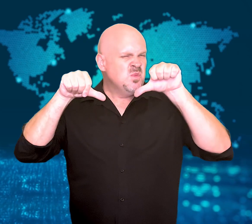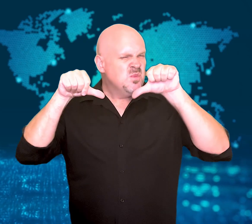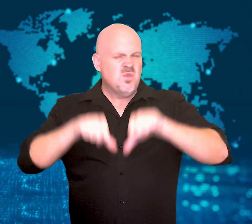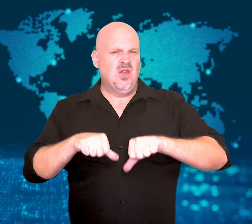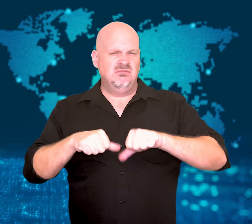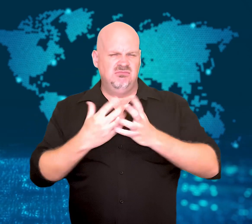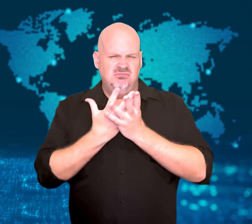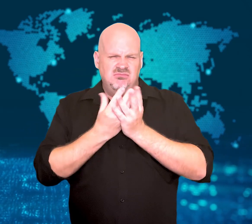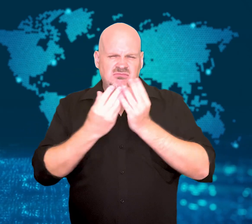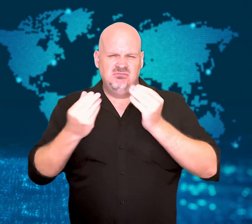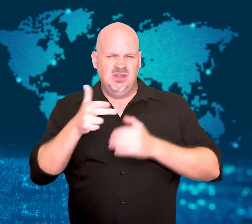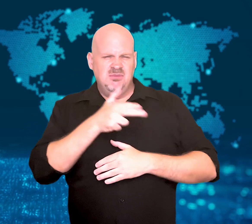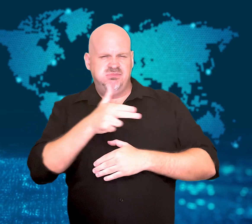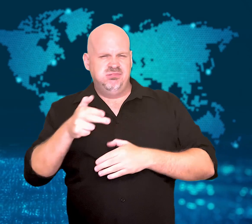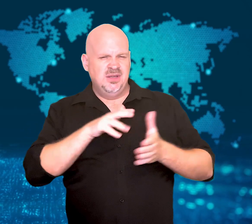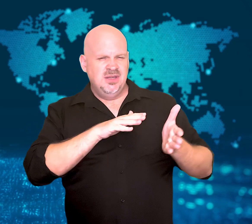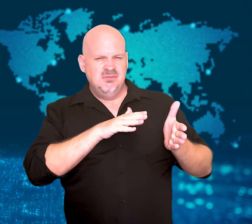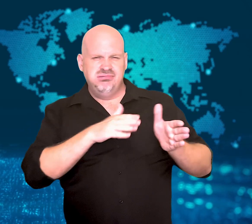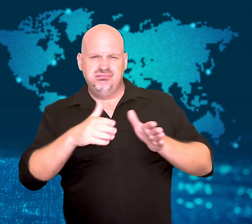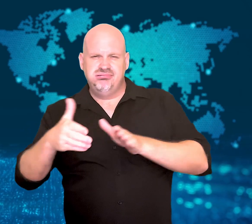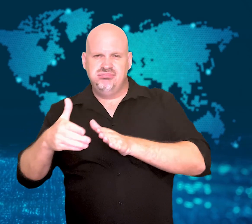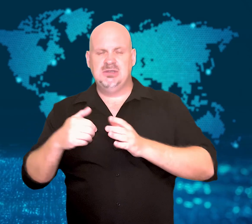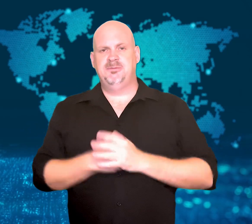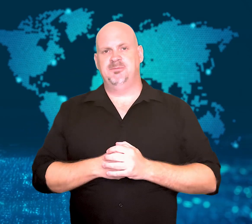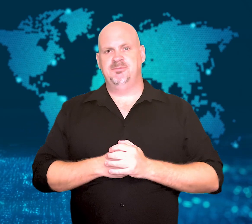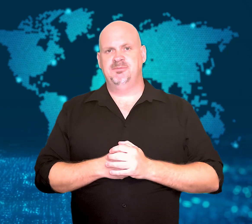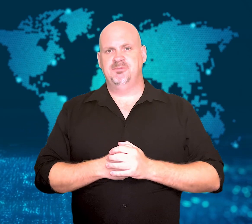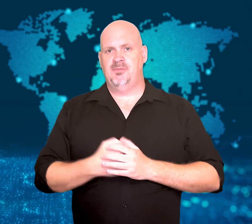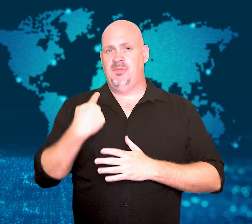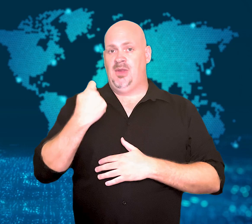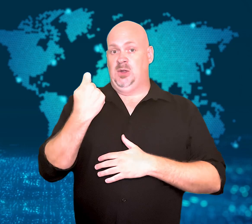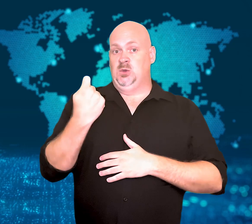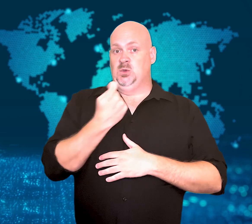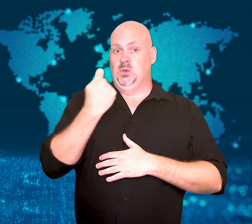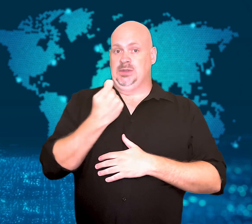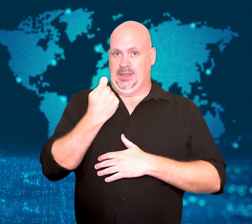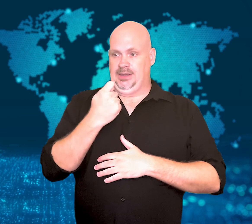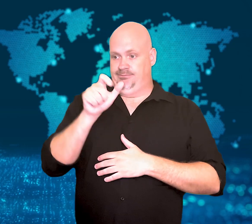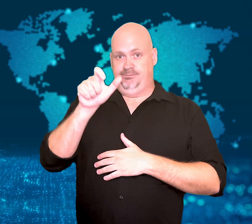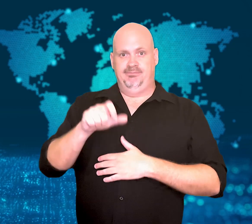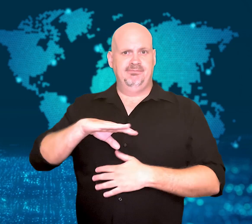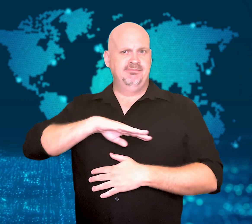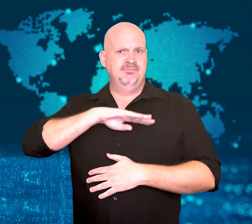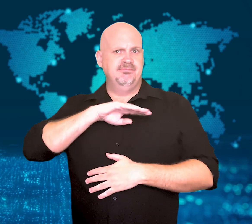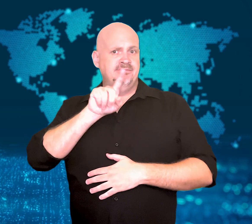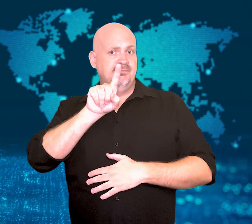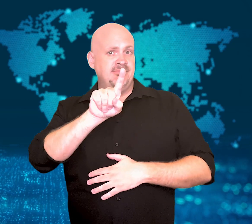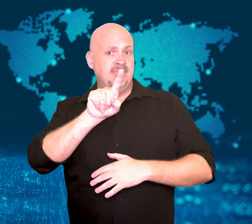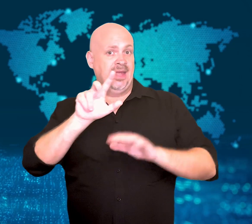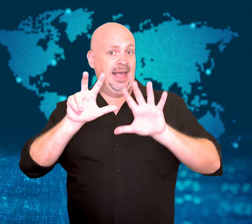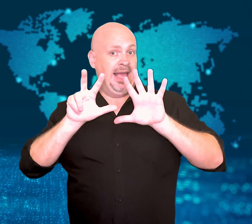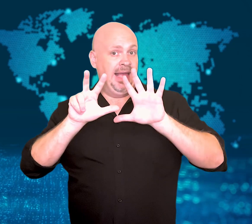Last Tuesday, an 18-year-old shooter identified